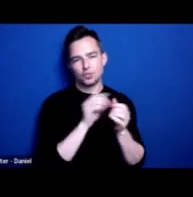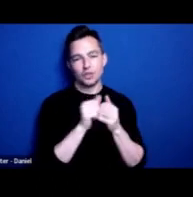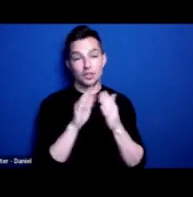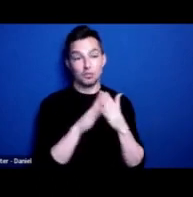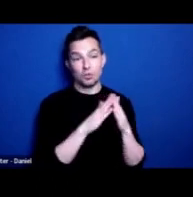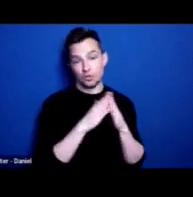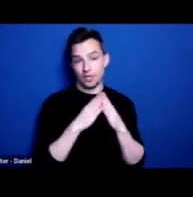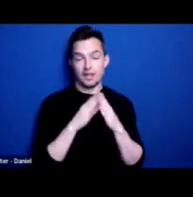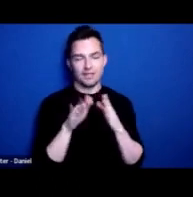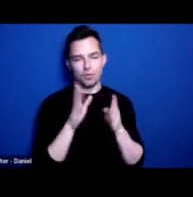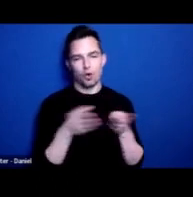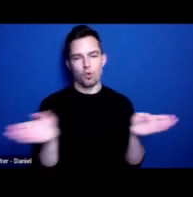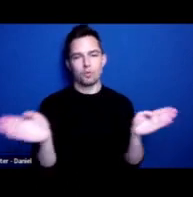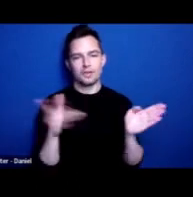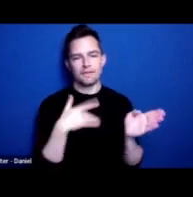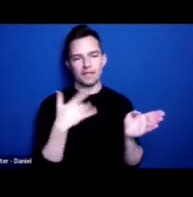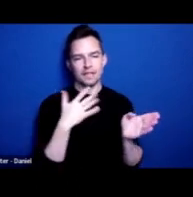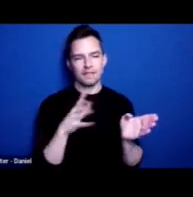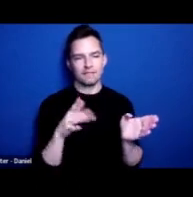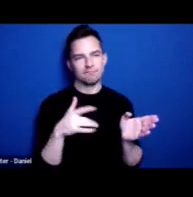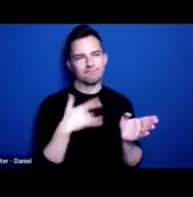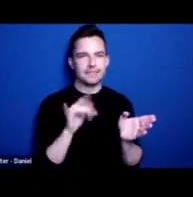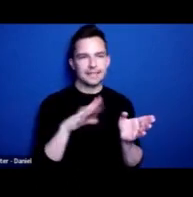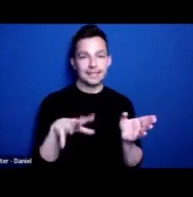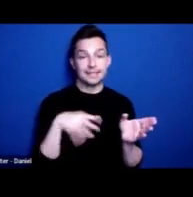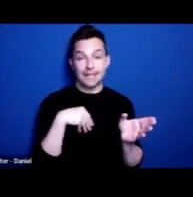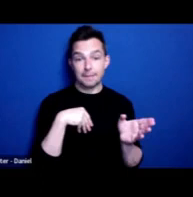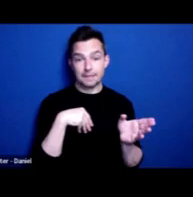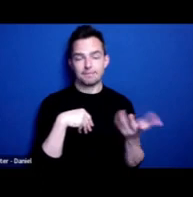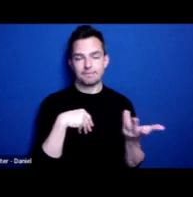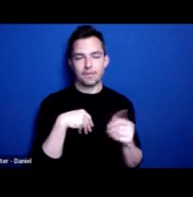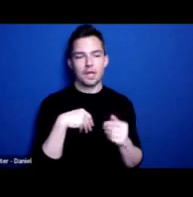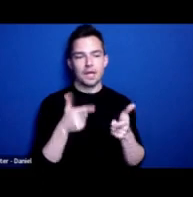accepted. It allows yourself the ability to be creative and